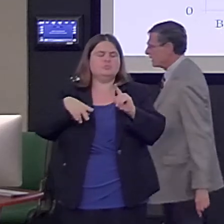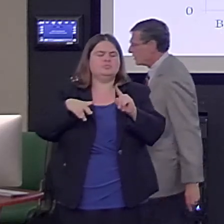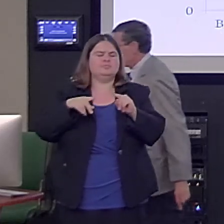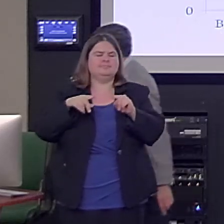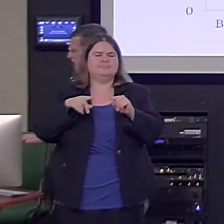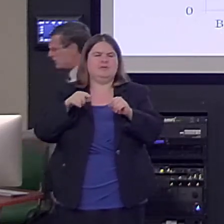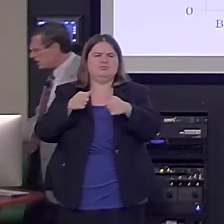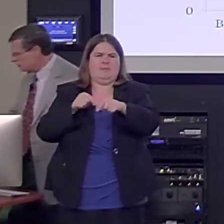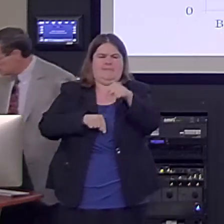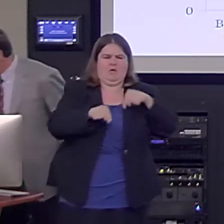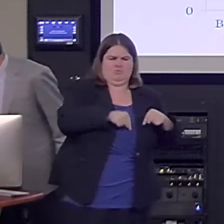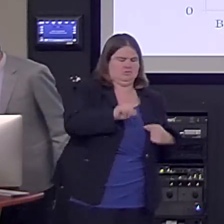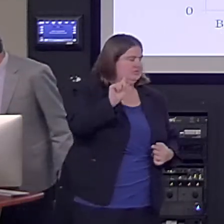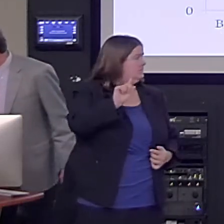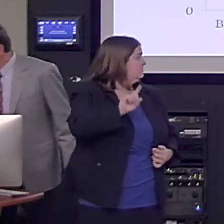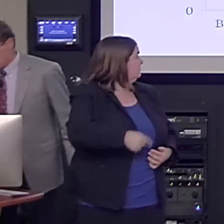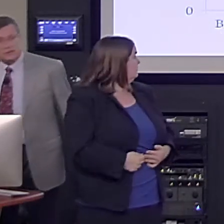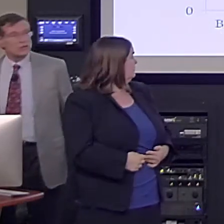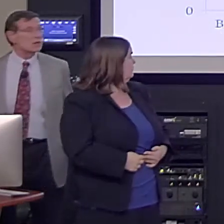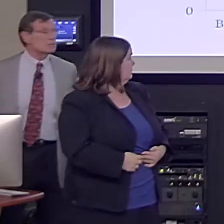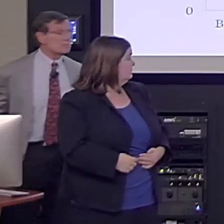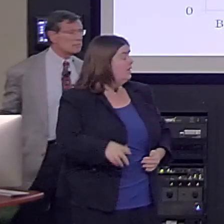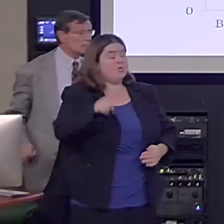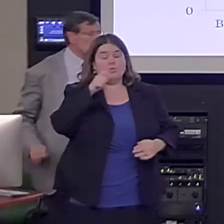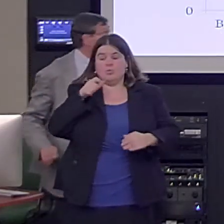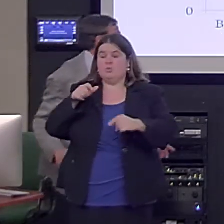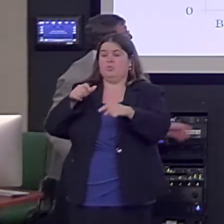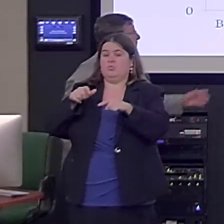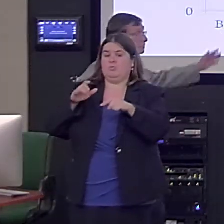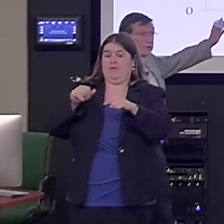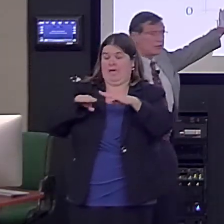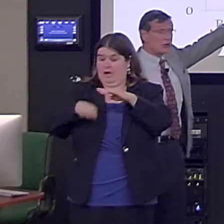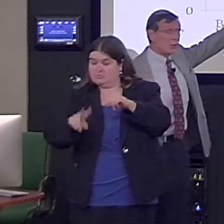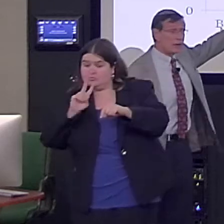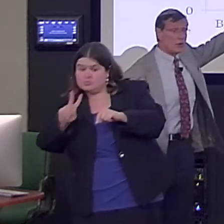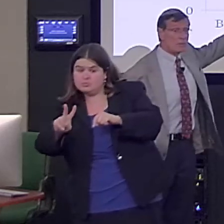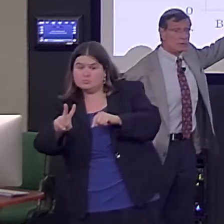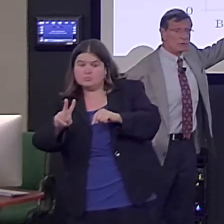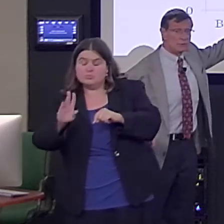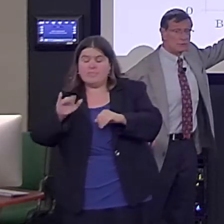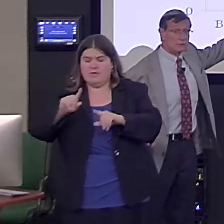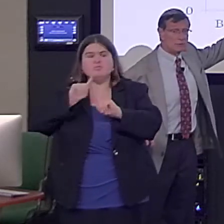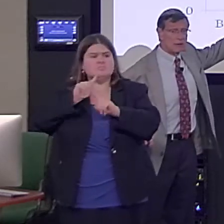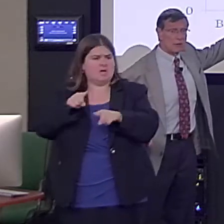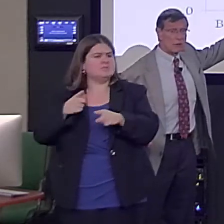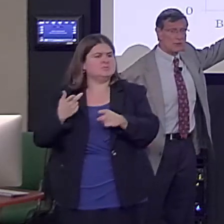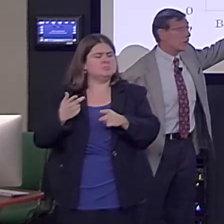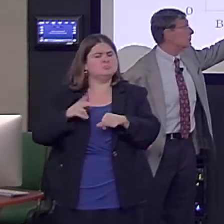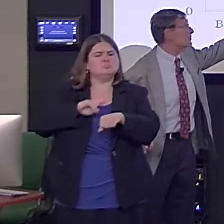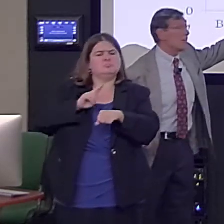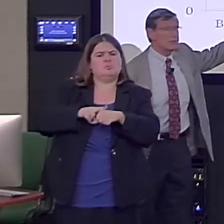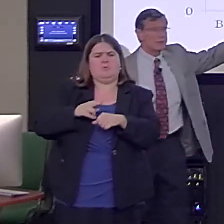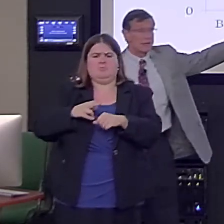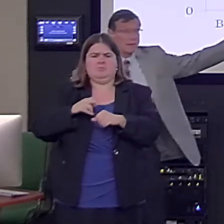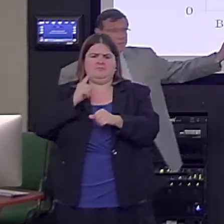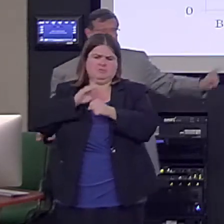see if I can go backwards here, they look, they are showing a normal cortisol response compared